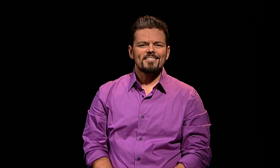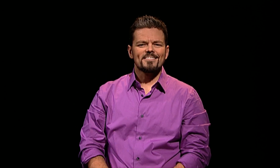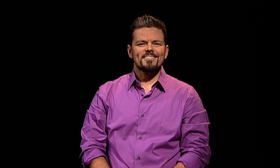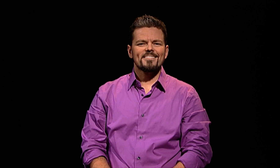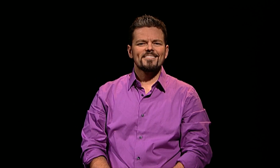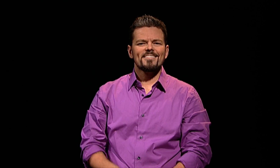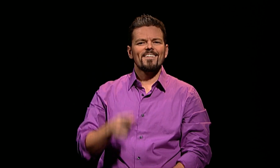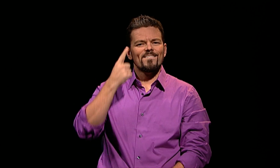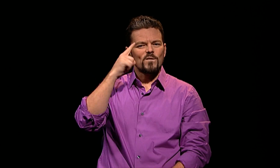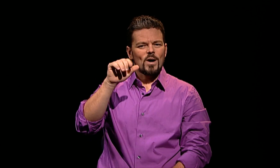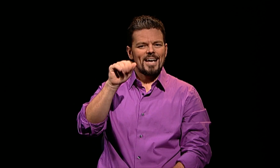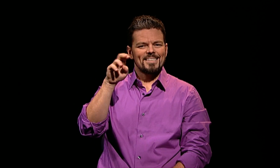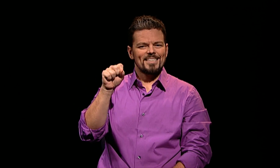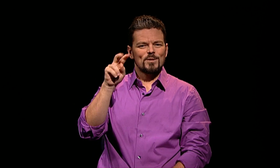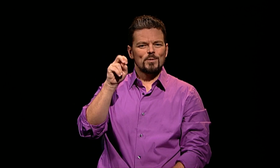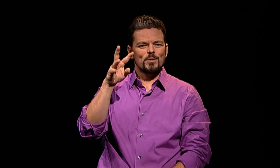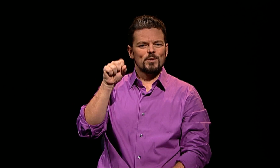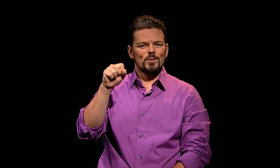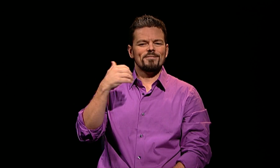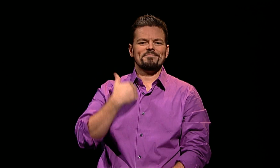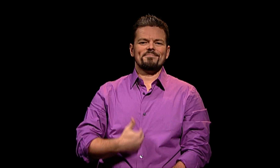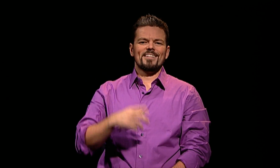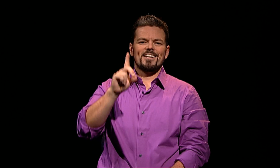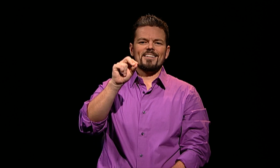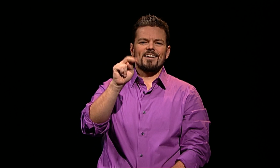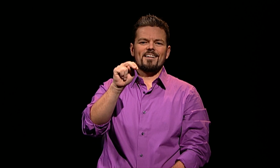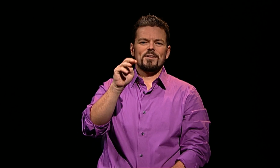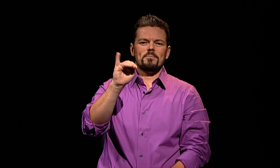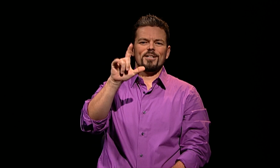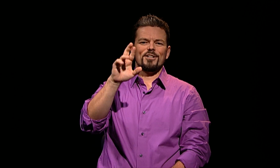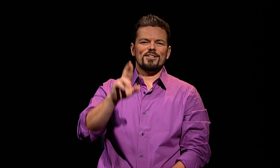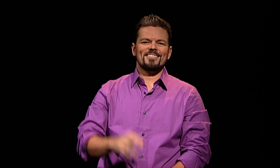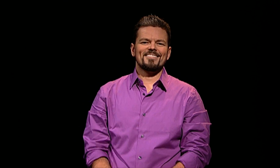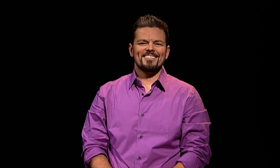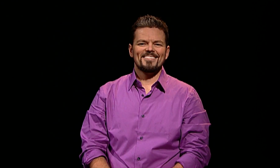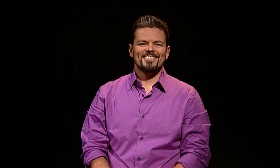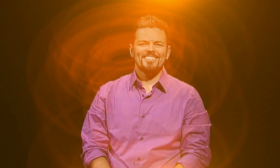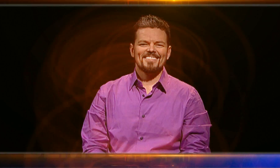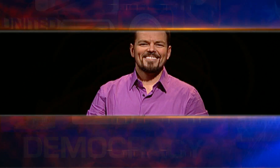WHAT DO YOU THINK? FOR "ACCESS NEWS," I'M DON MILLER.